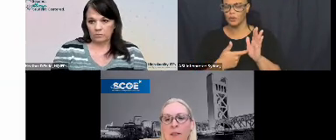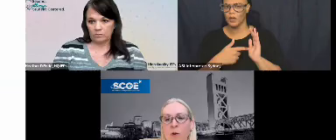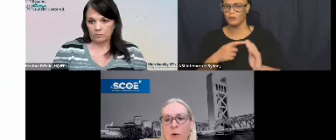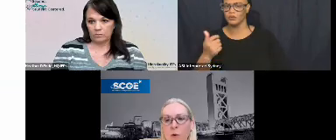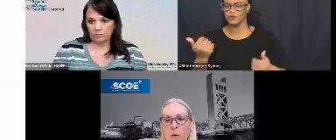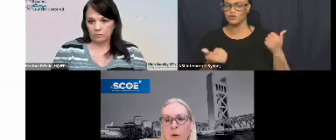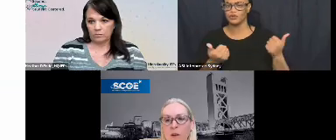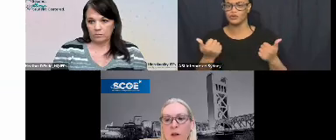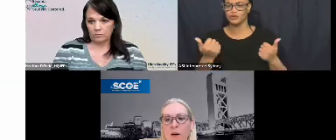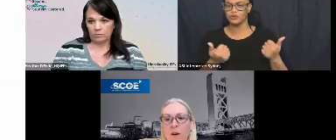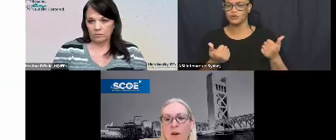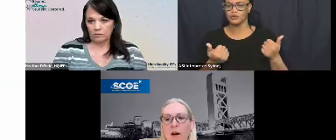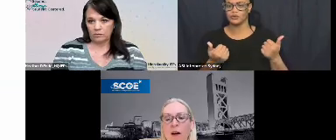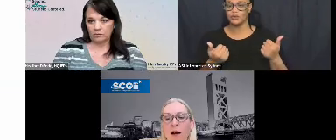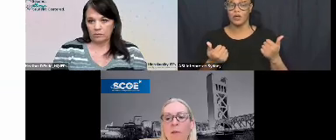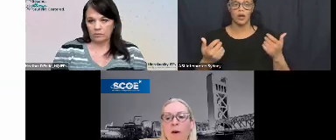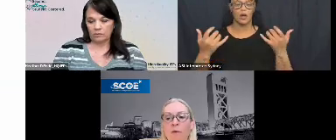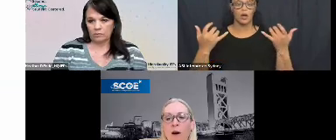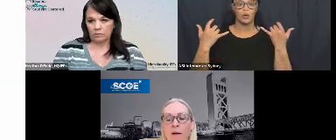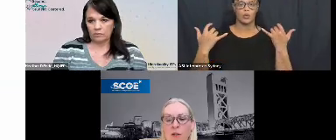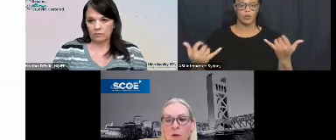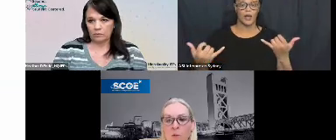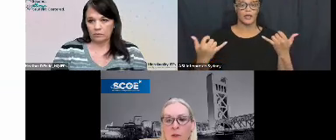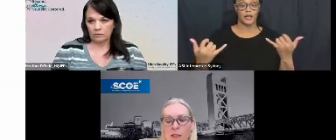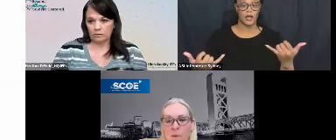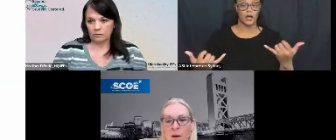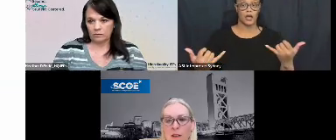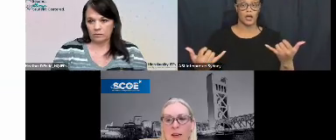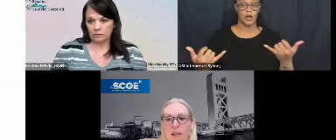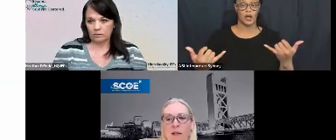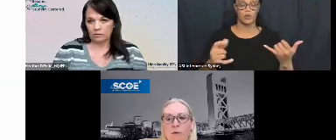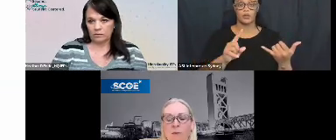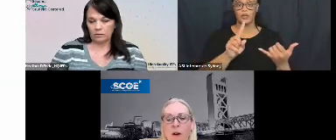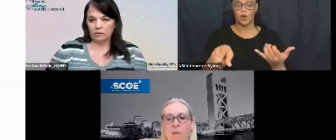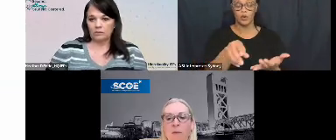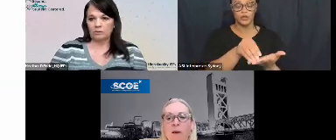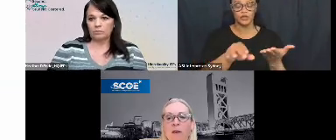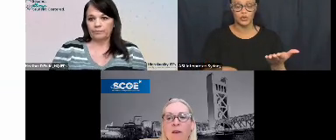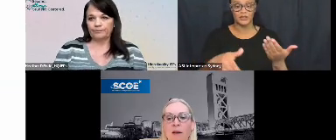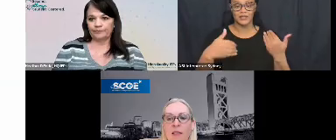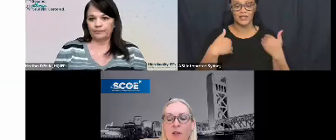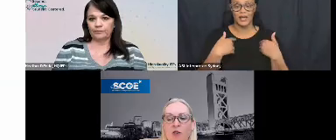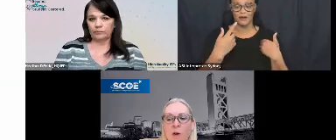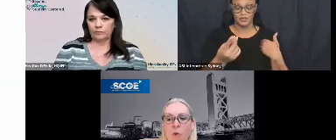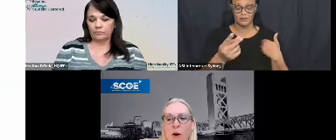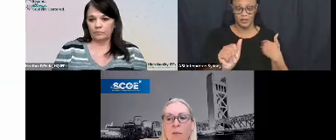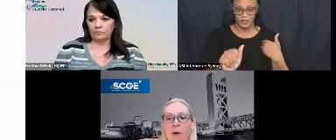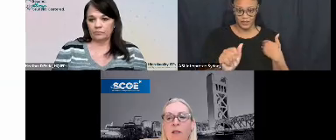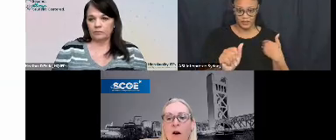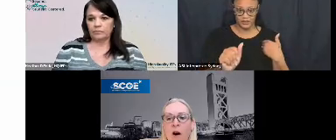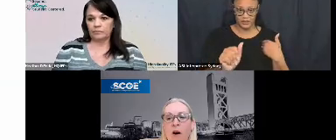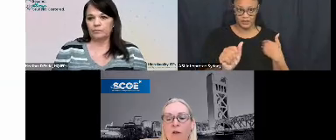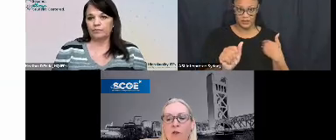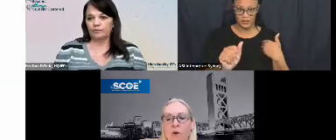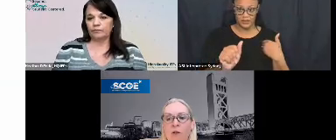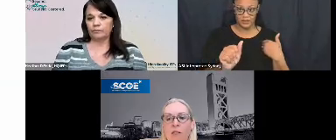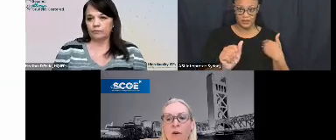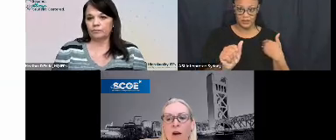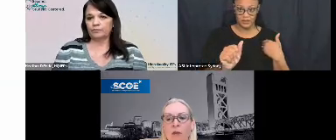exempted group um of students with disabilities from additional requirements are the students that